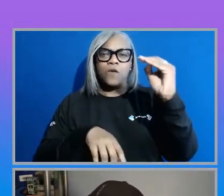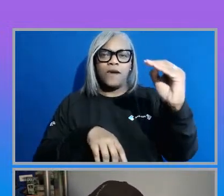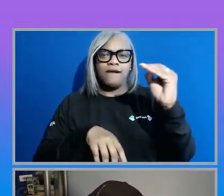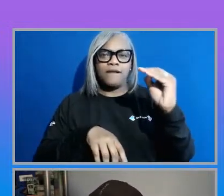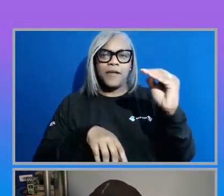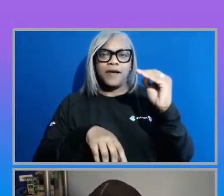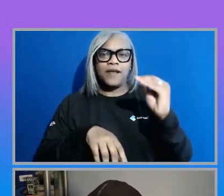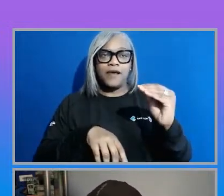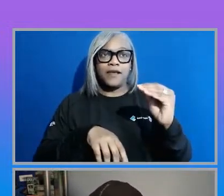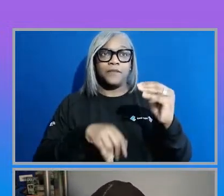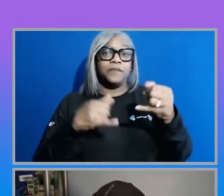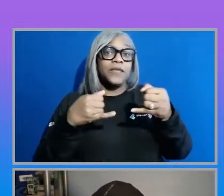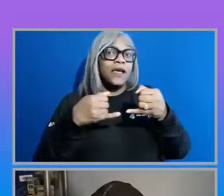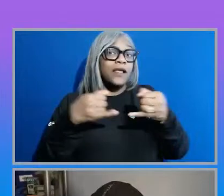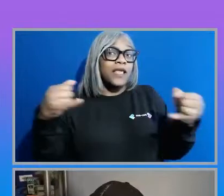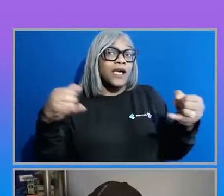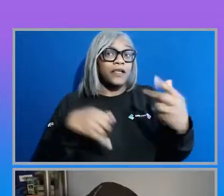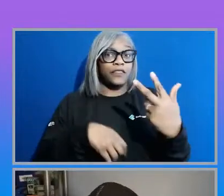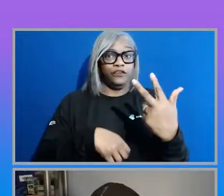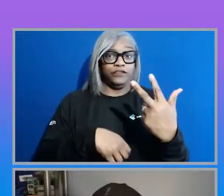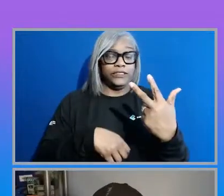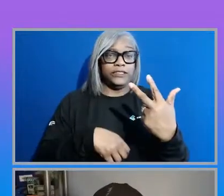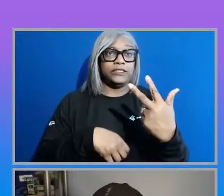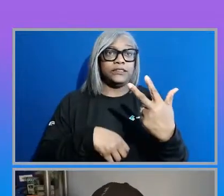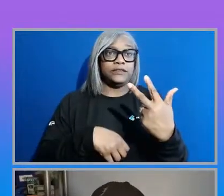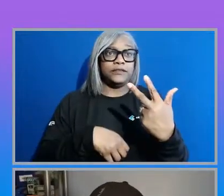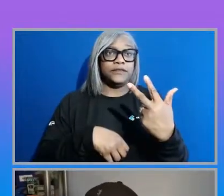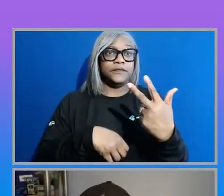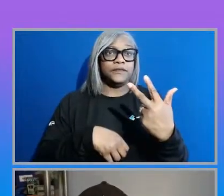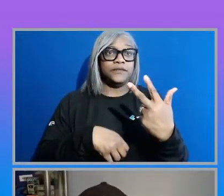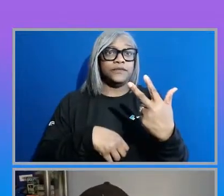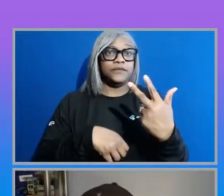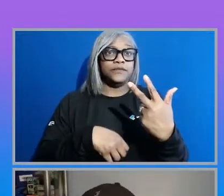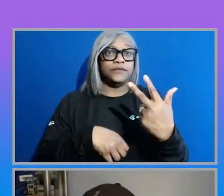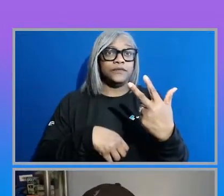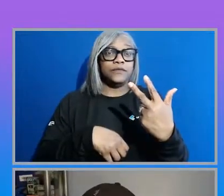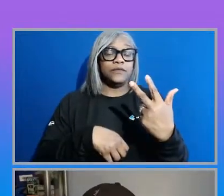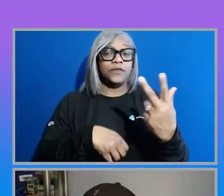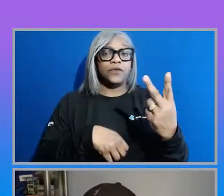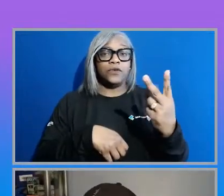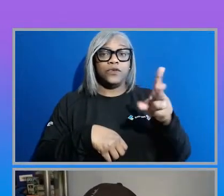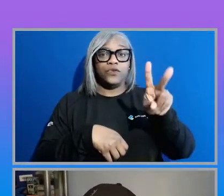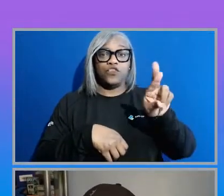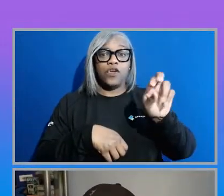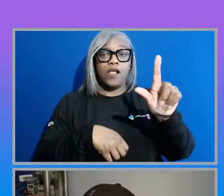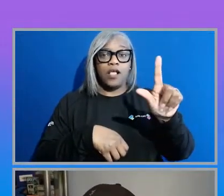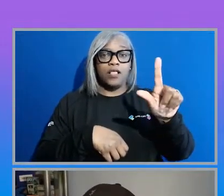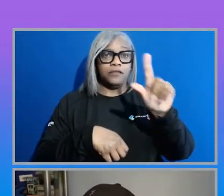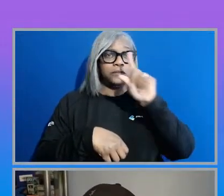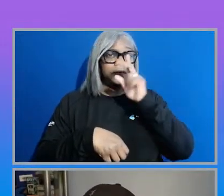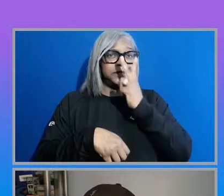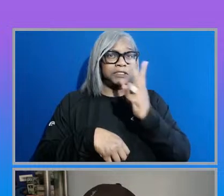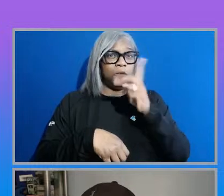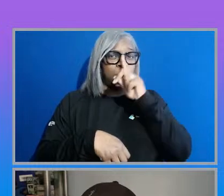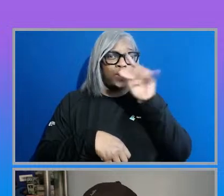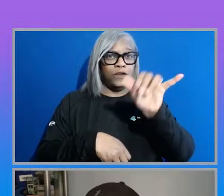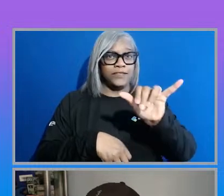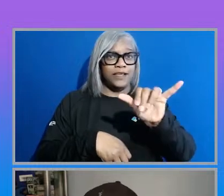this line by line. So on line three what we're doing is we're visiting the URL. So let's see